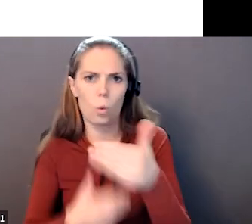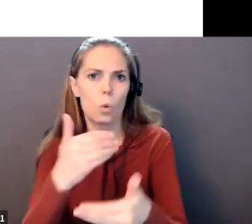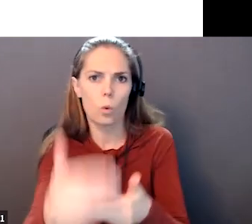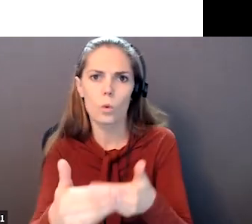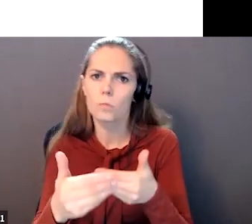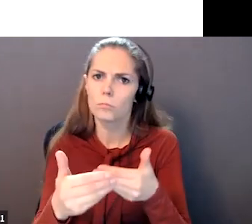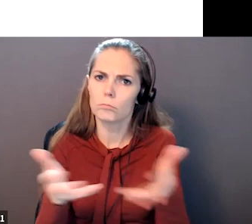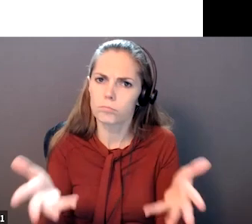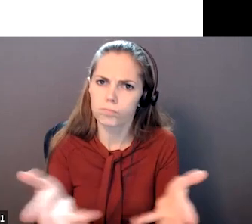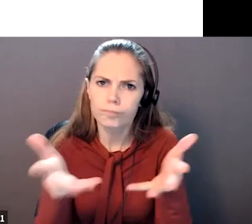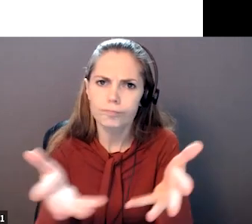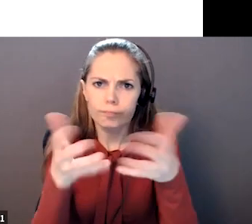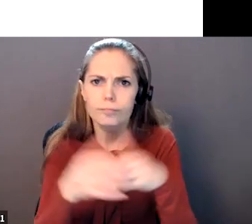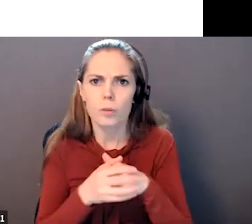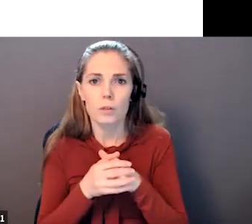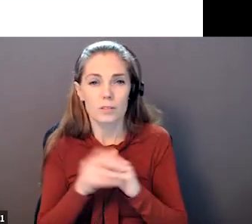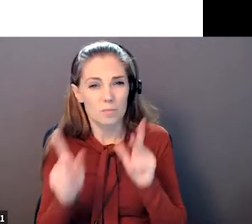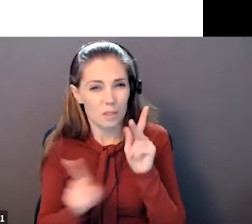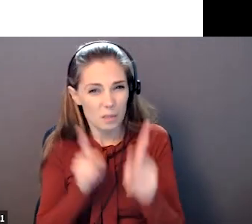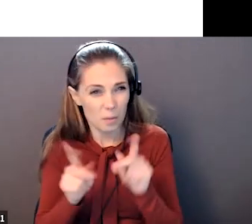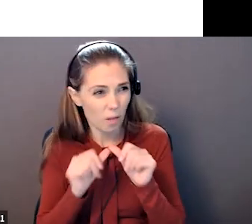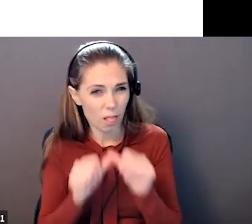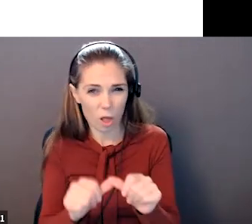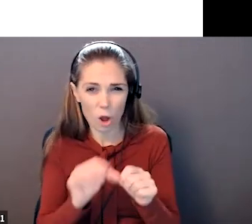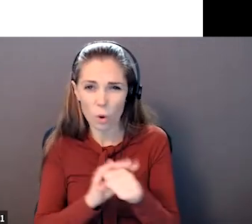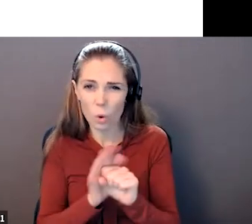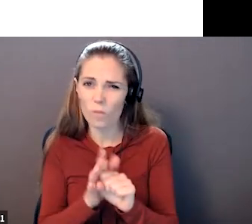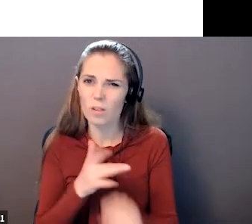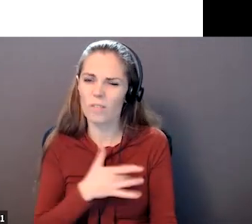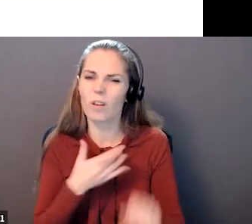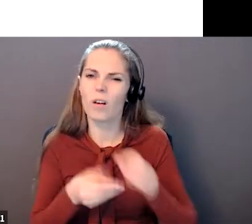is feeling like they're kind of unable to do anything or that they're constantly set back.